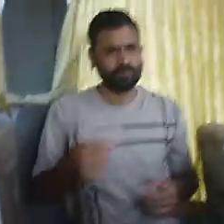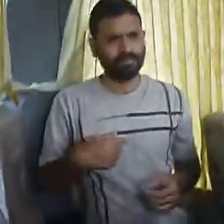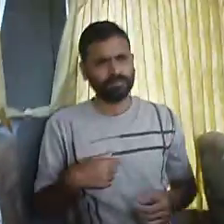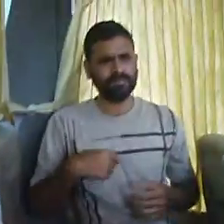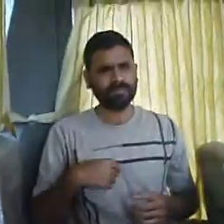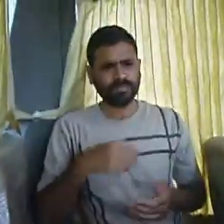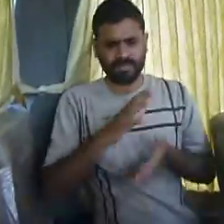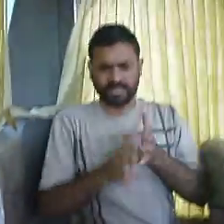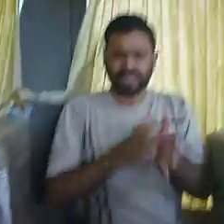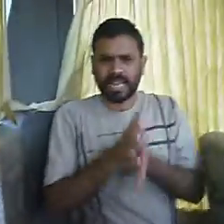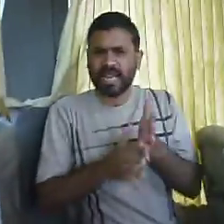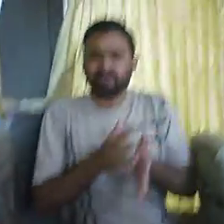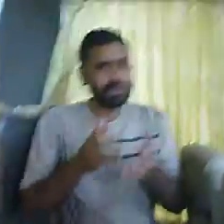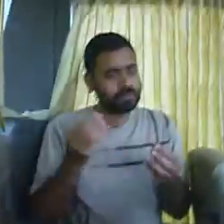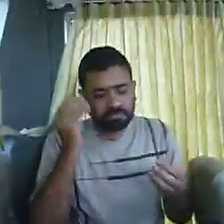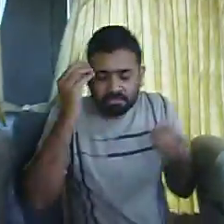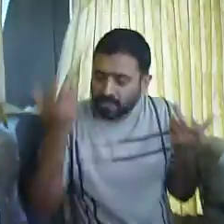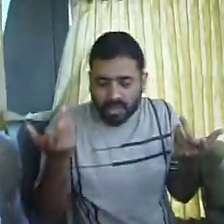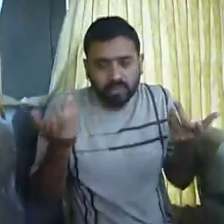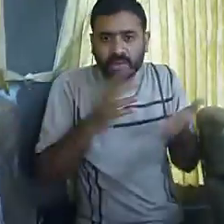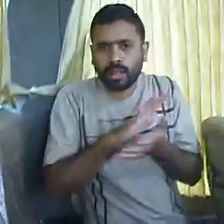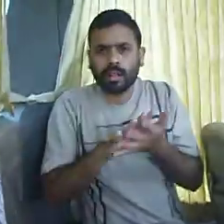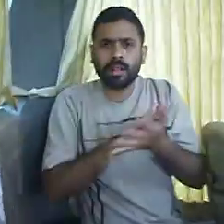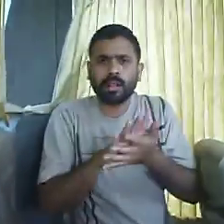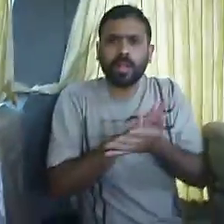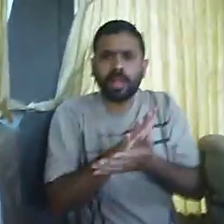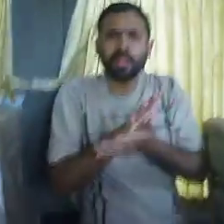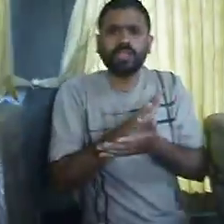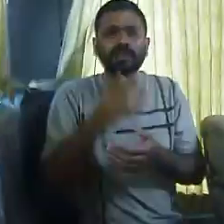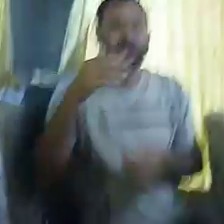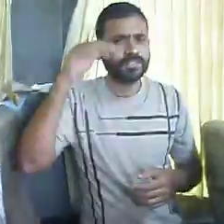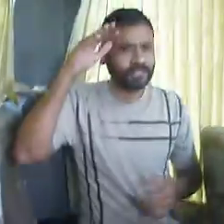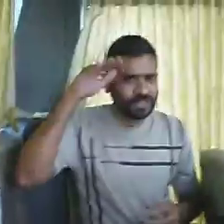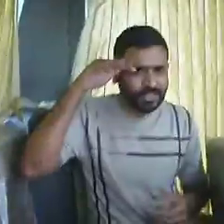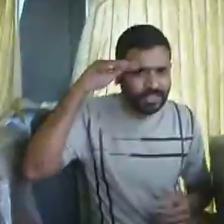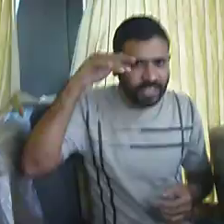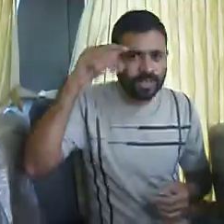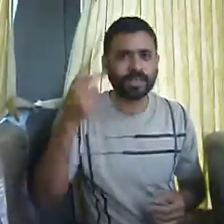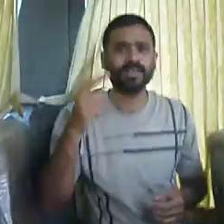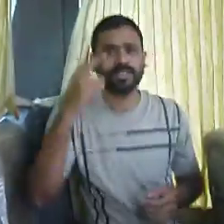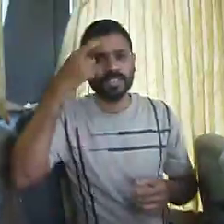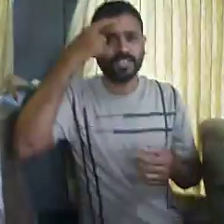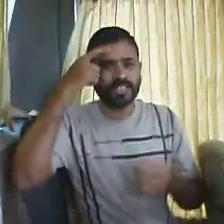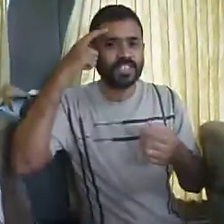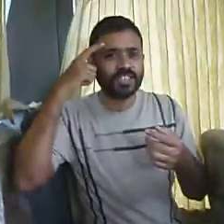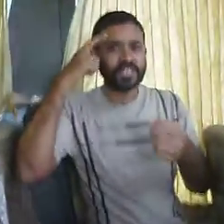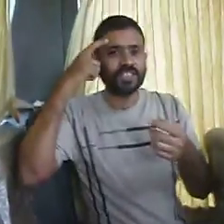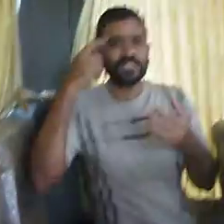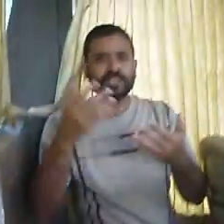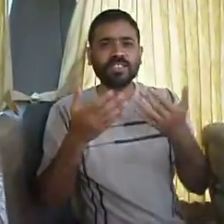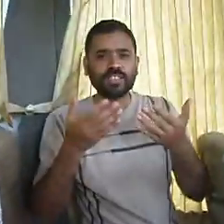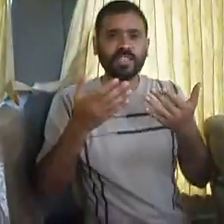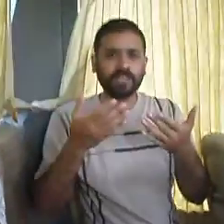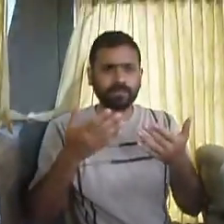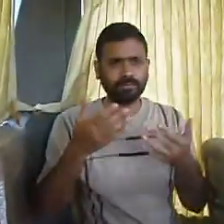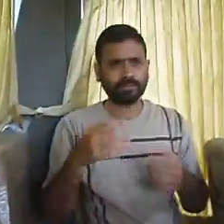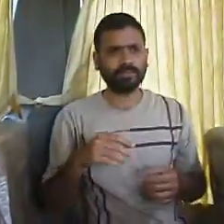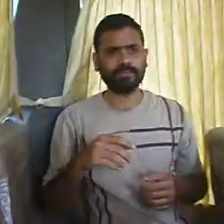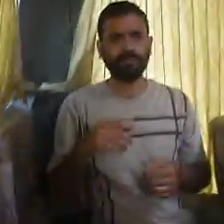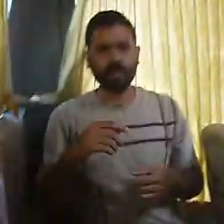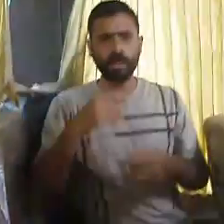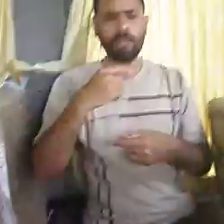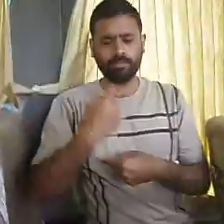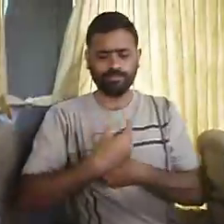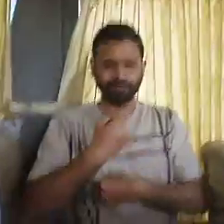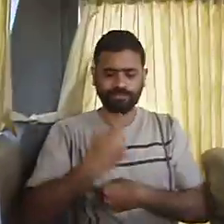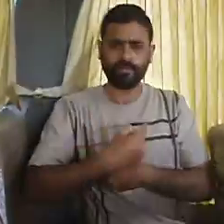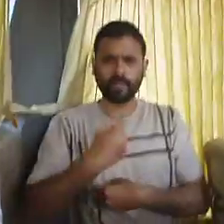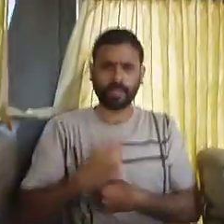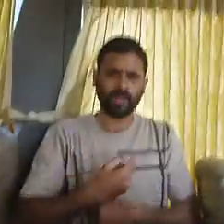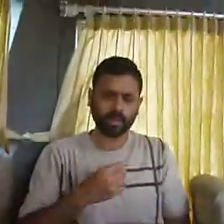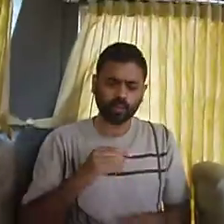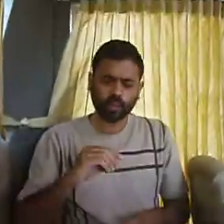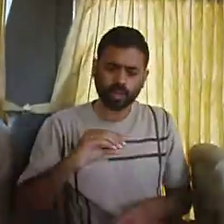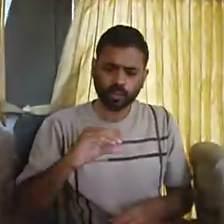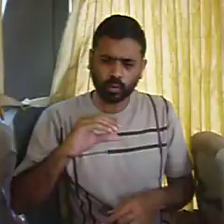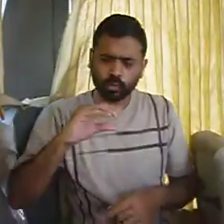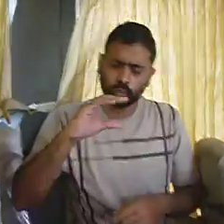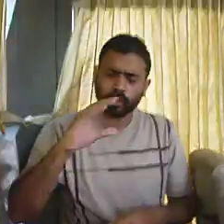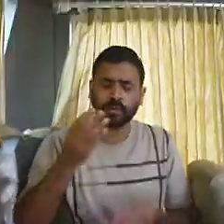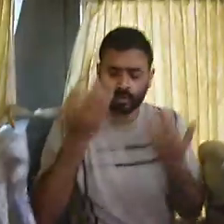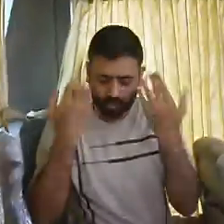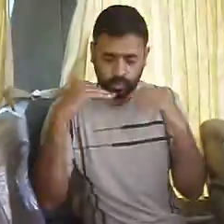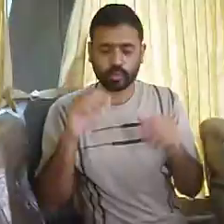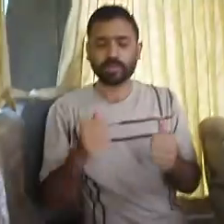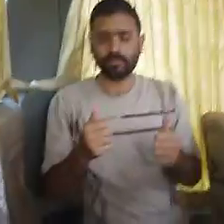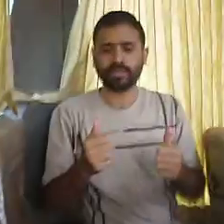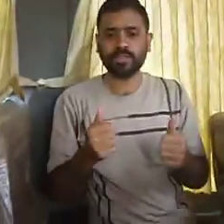At that time my sign language was not so good. Sher Ali and Shireen taught me sign language and Alhamdulillah it got better.